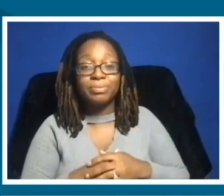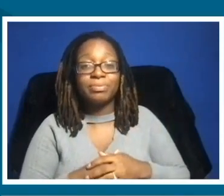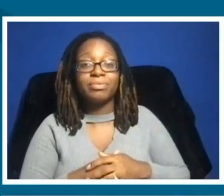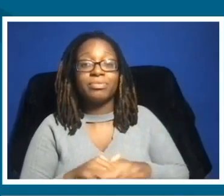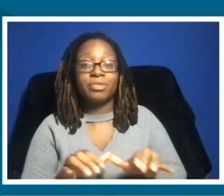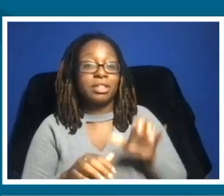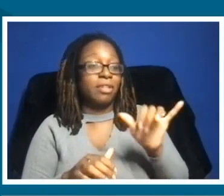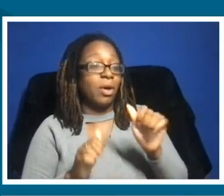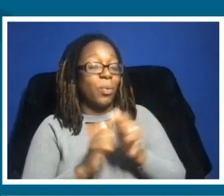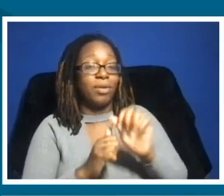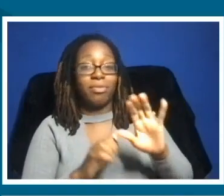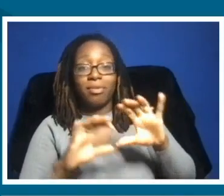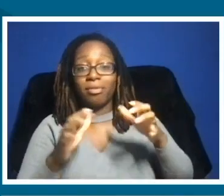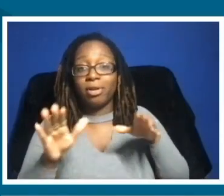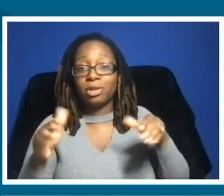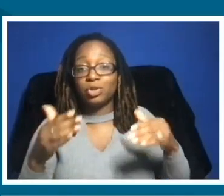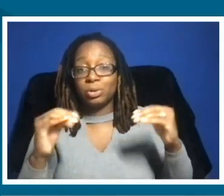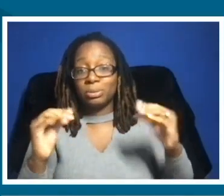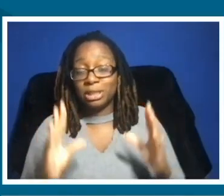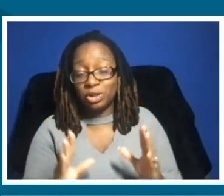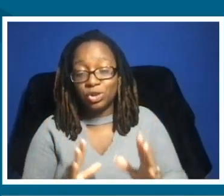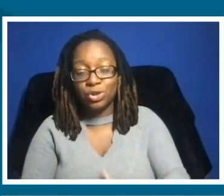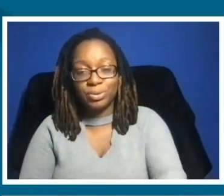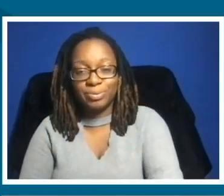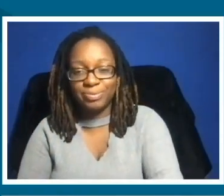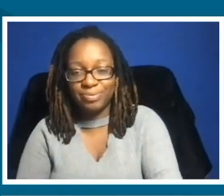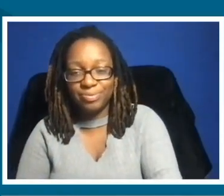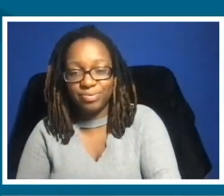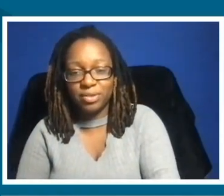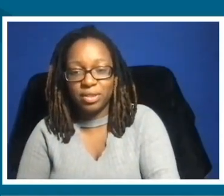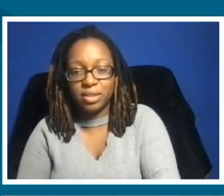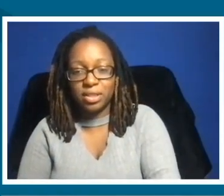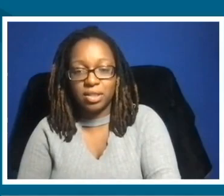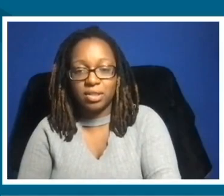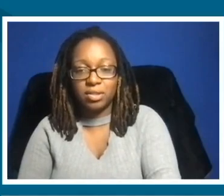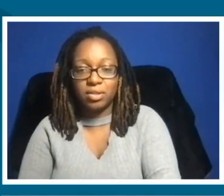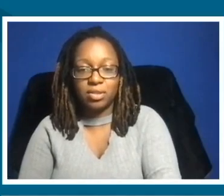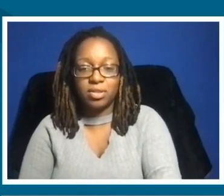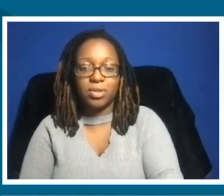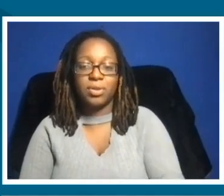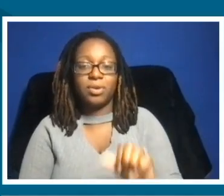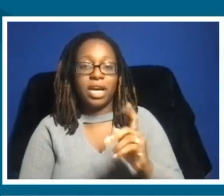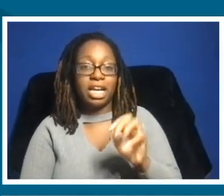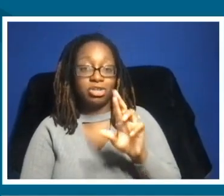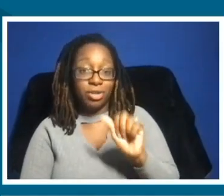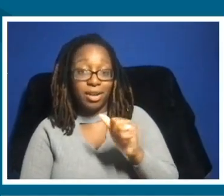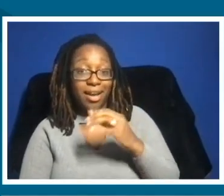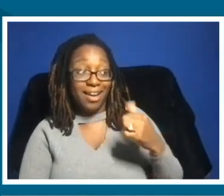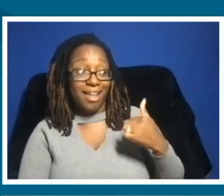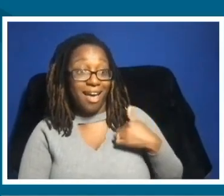classroom teacher after andrea and i were not there anymore so i think that also tells you